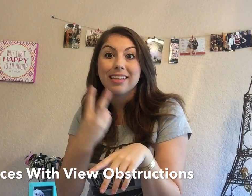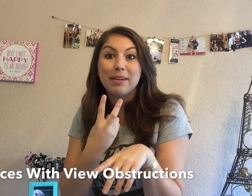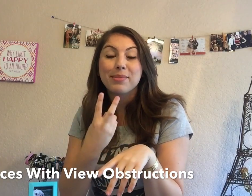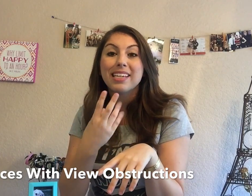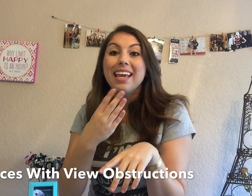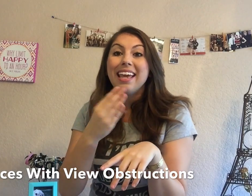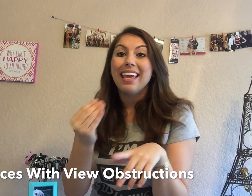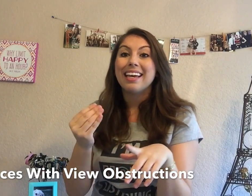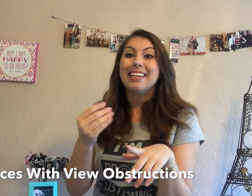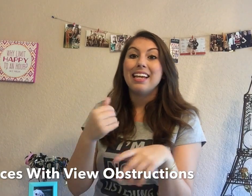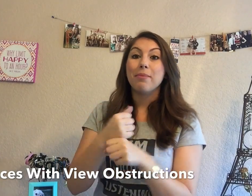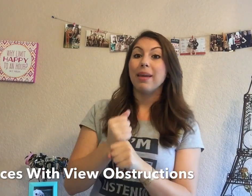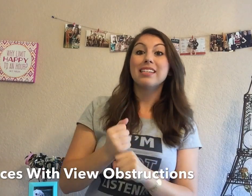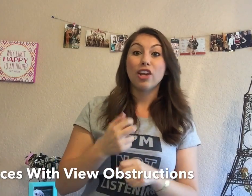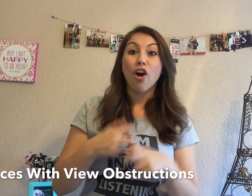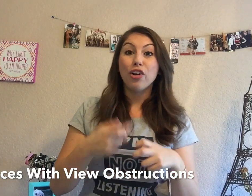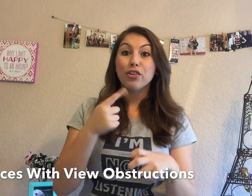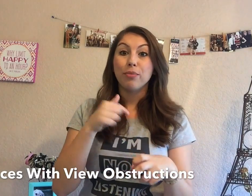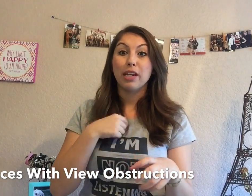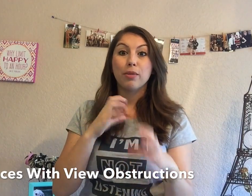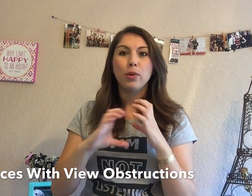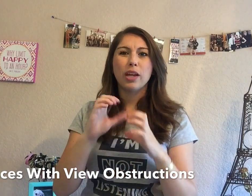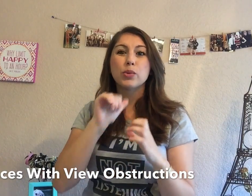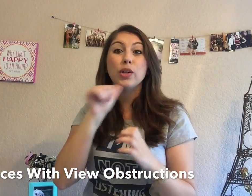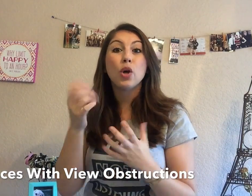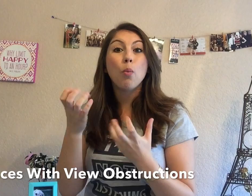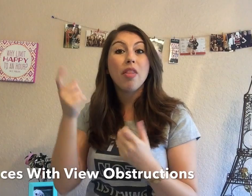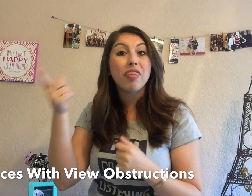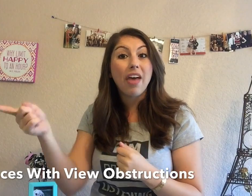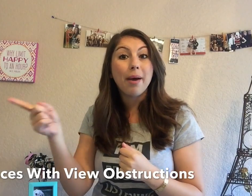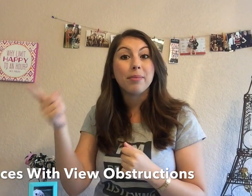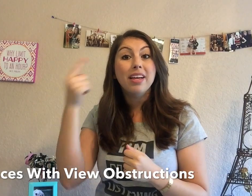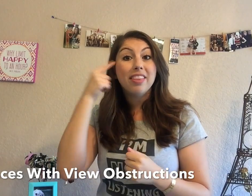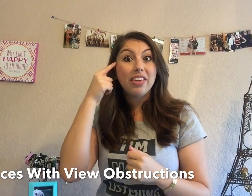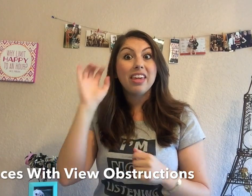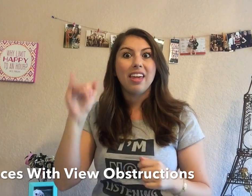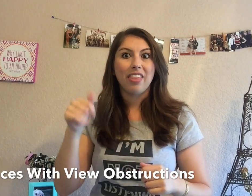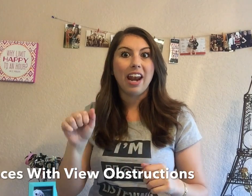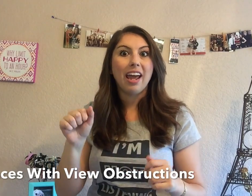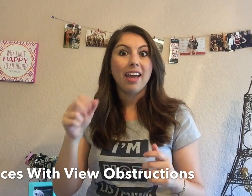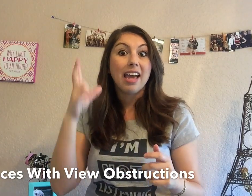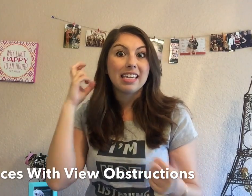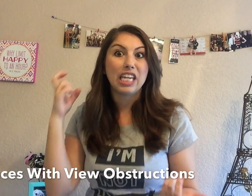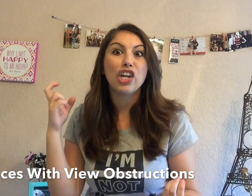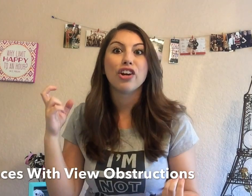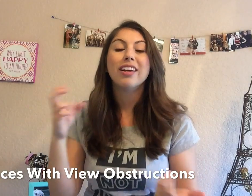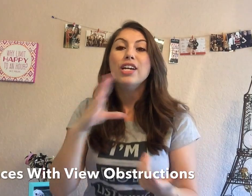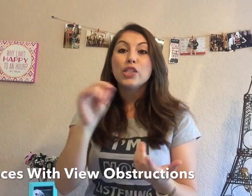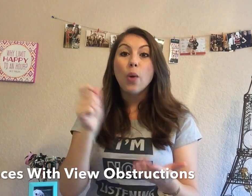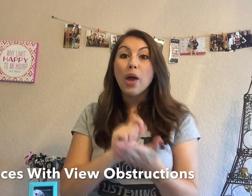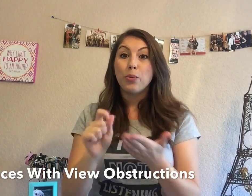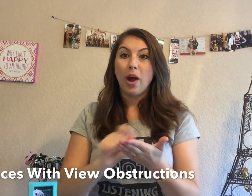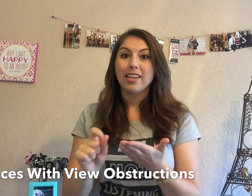lips and it makes it harder for me to communicate. So, I don't want them thinking that I can hear. So, I write.